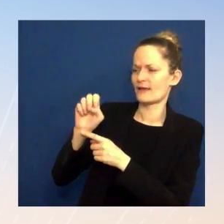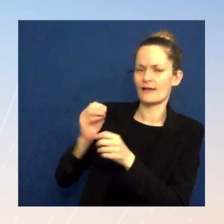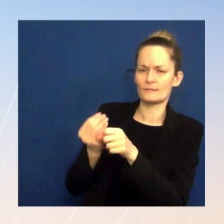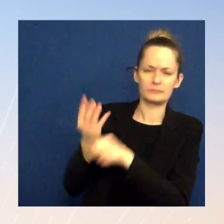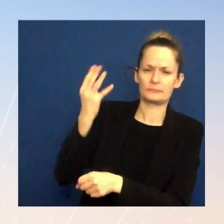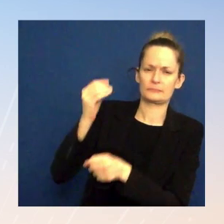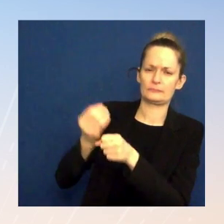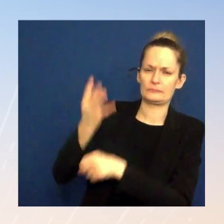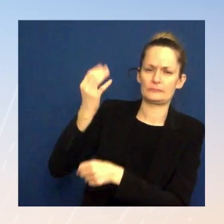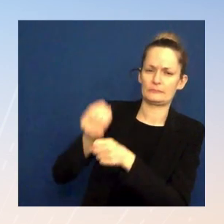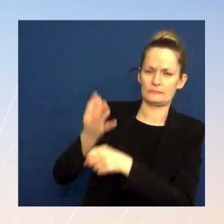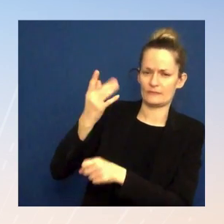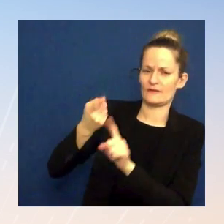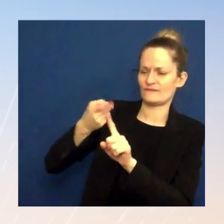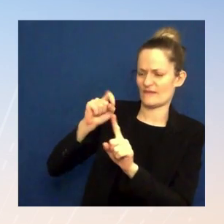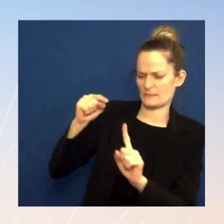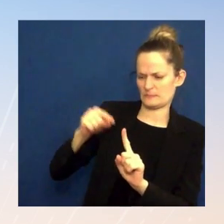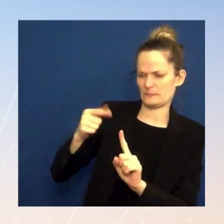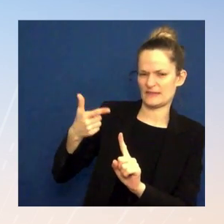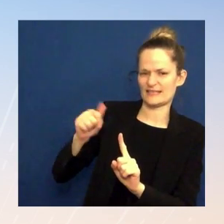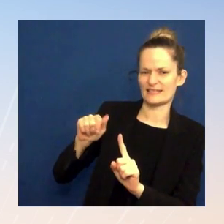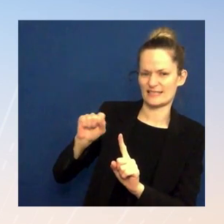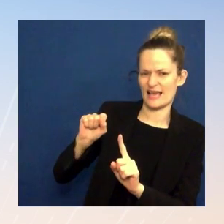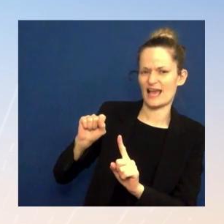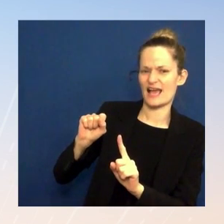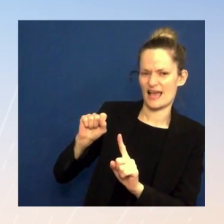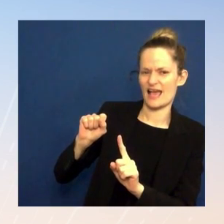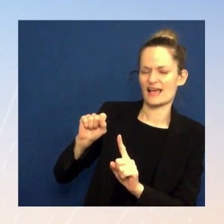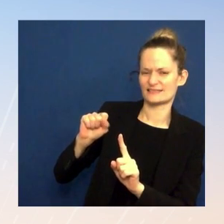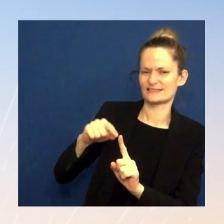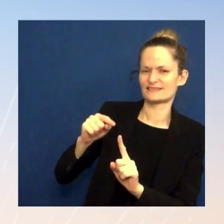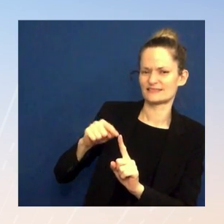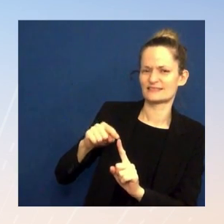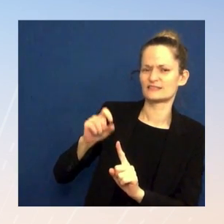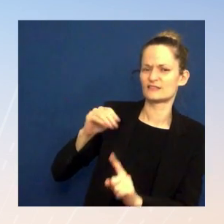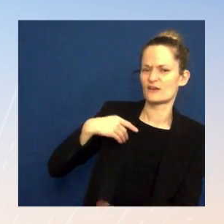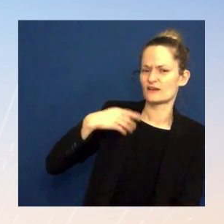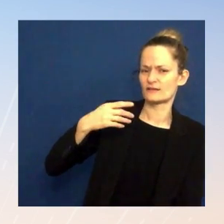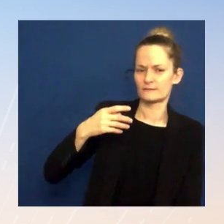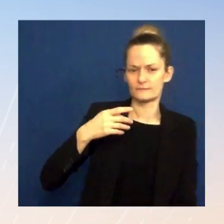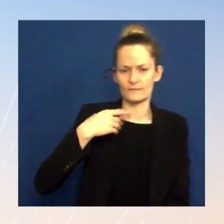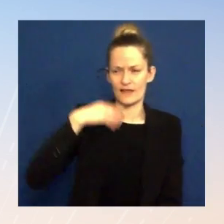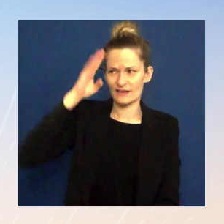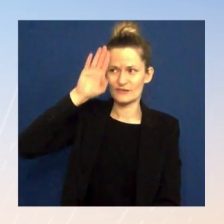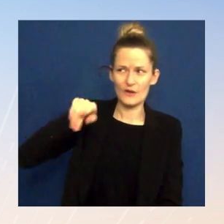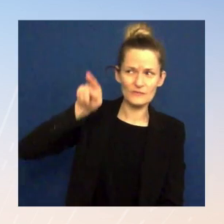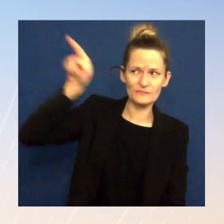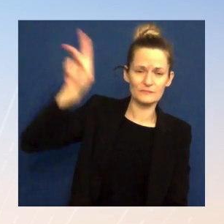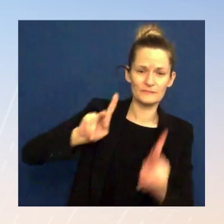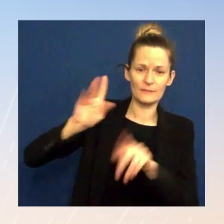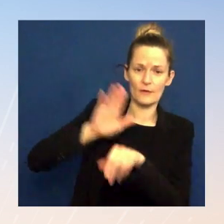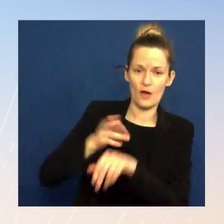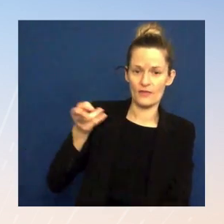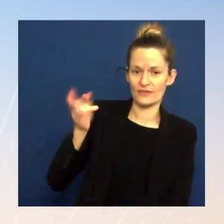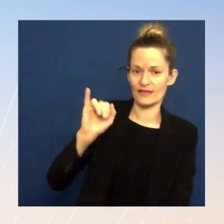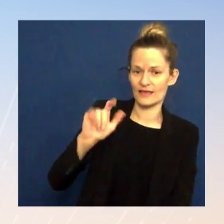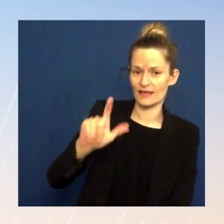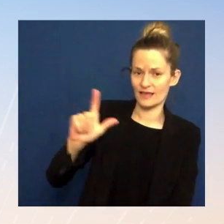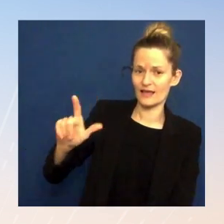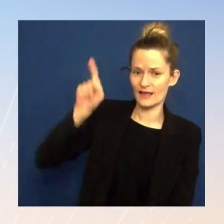Ms. Psaki: Well, I know that some spokespeople from leaders on the Hill have conveyed that it was still part of the discussion and negotiation, so I would point you to that.